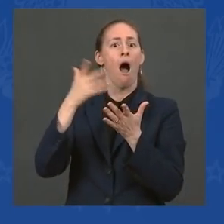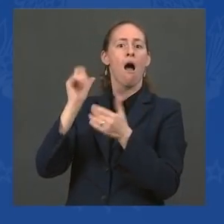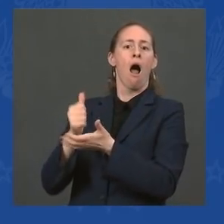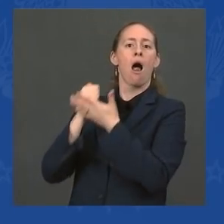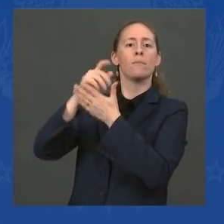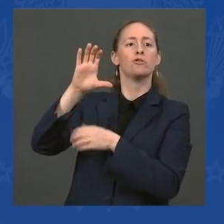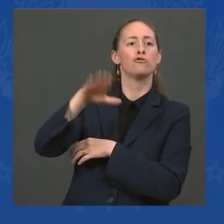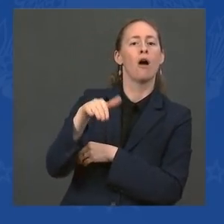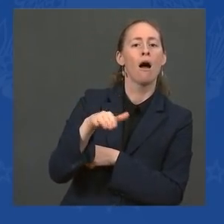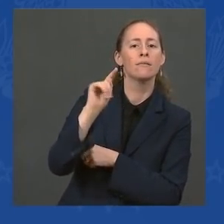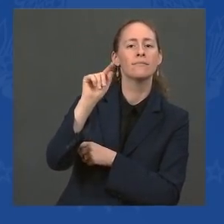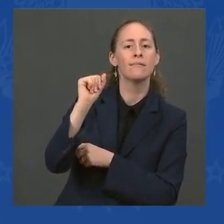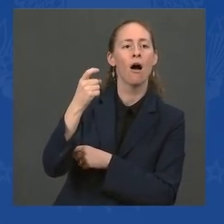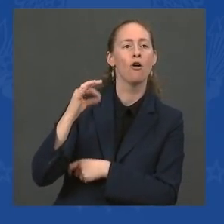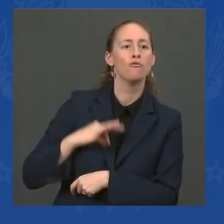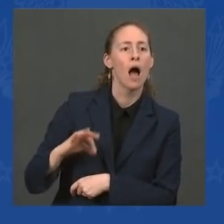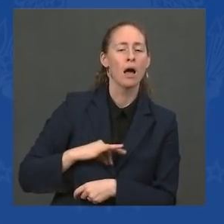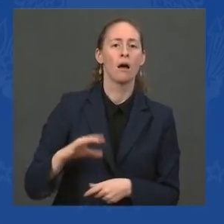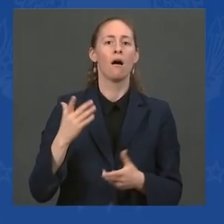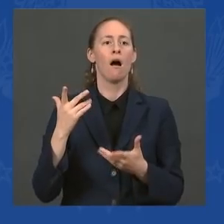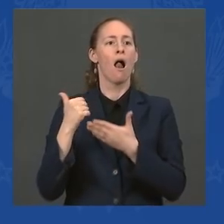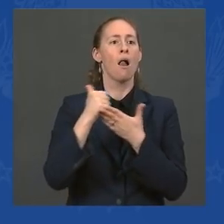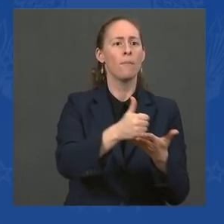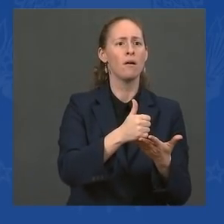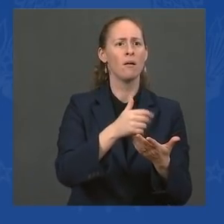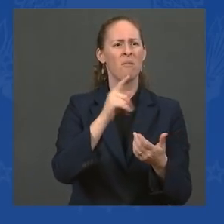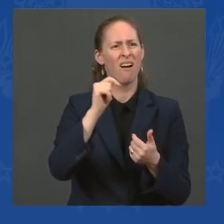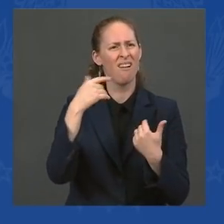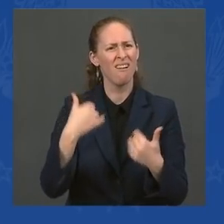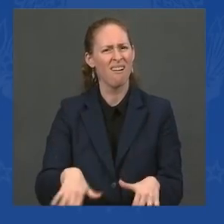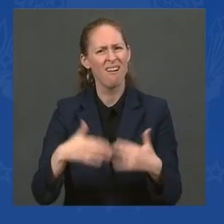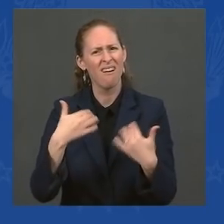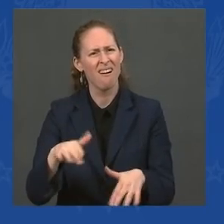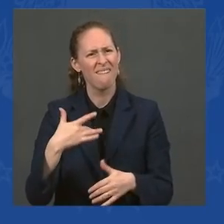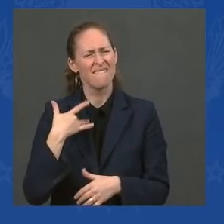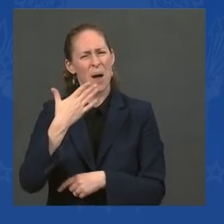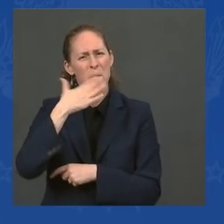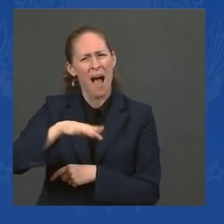Hopefully it goes without saying: This is not only bad for people, it's equally devastating for American companies.